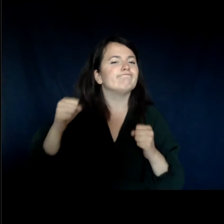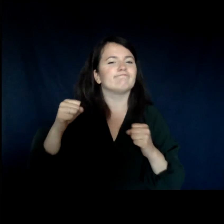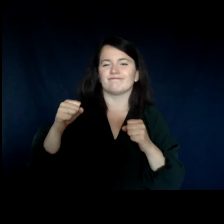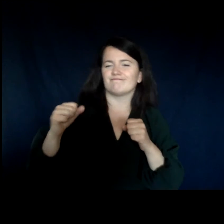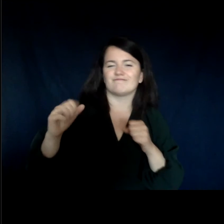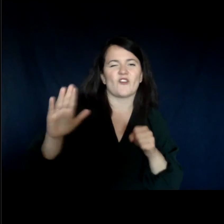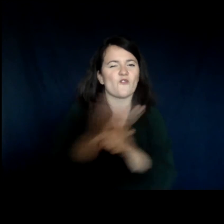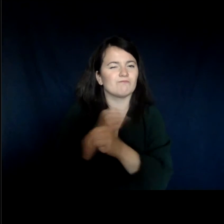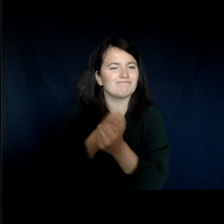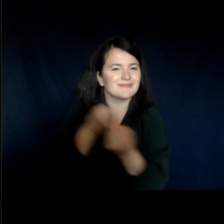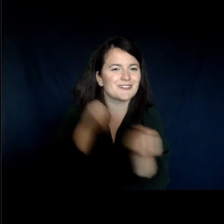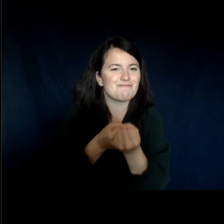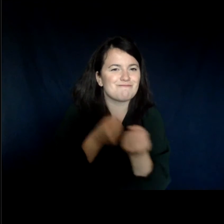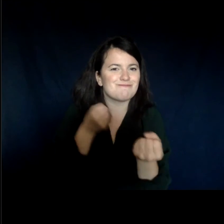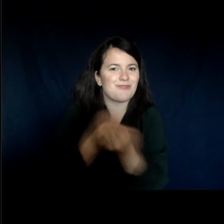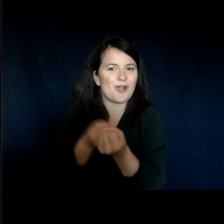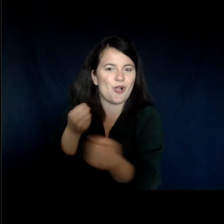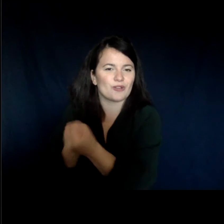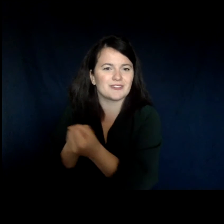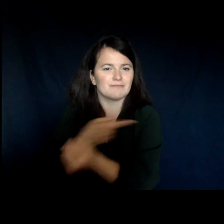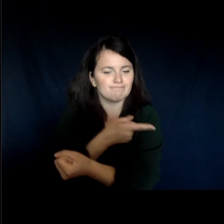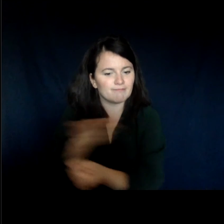people with support needs and their services.